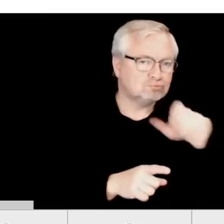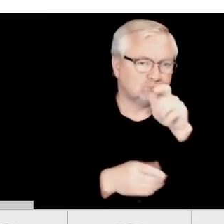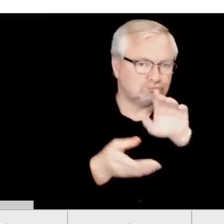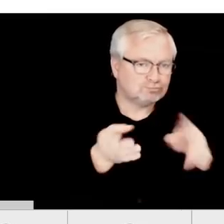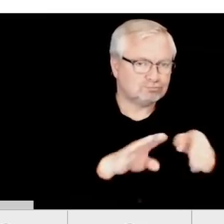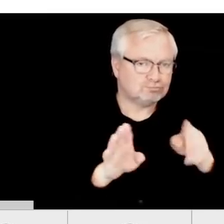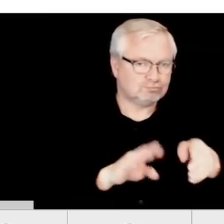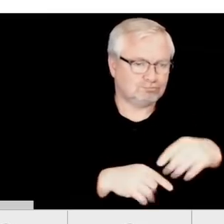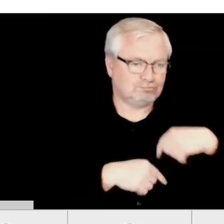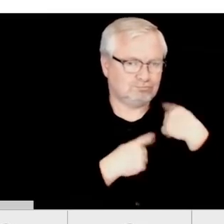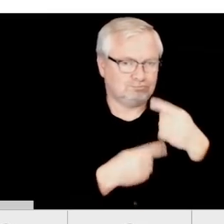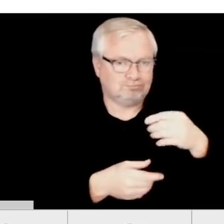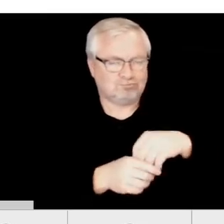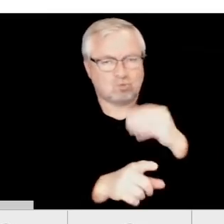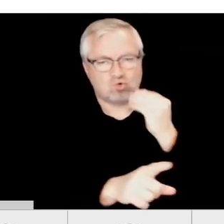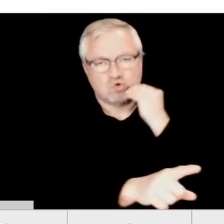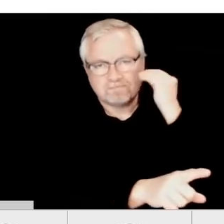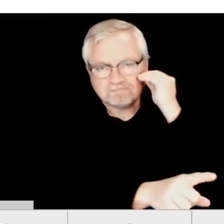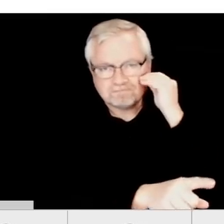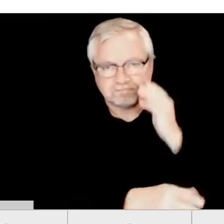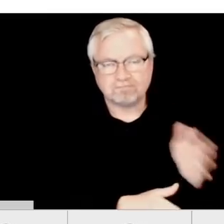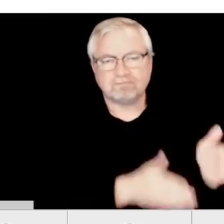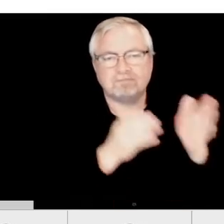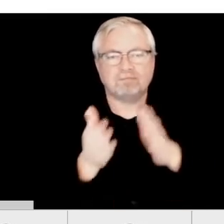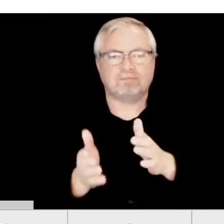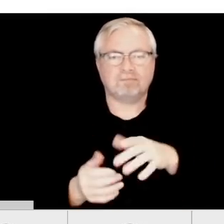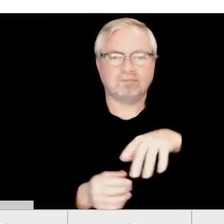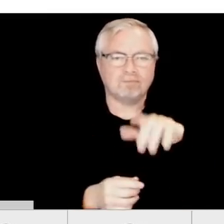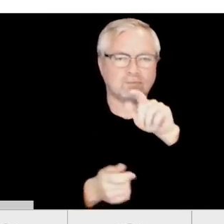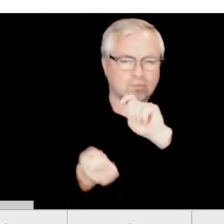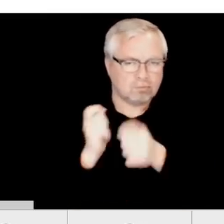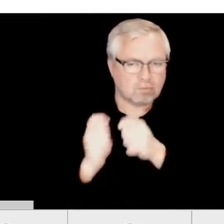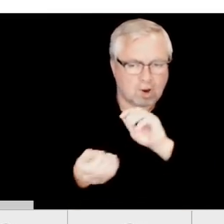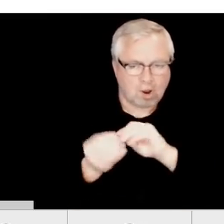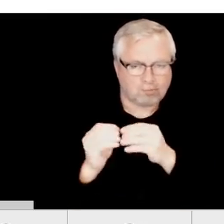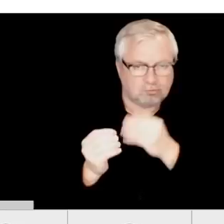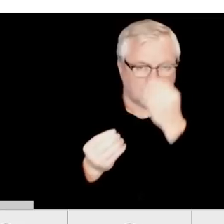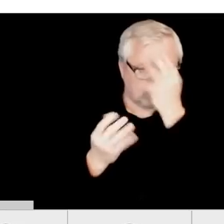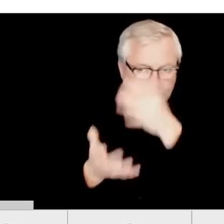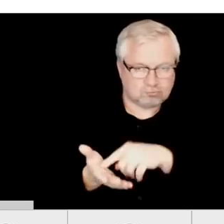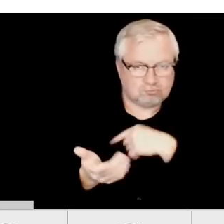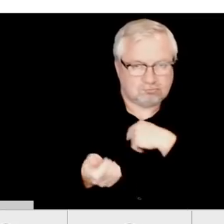well as kind of adjusting data that we have on the need for hospitalization